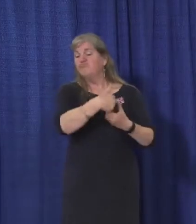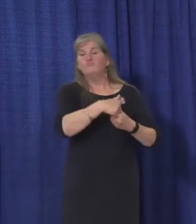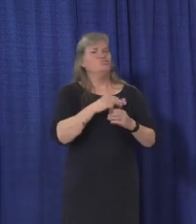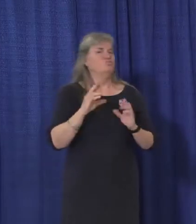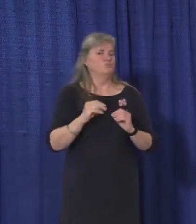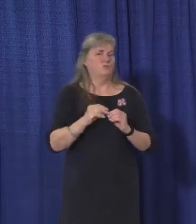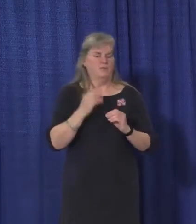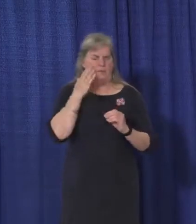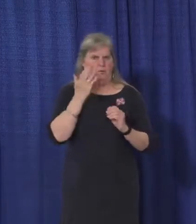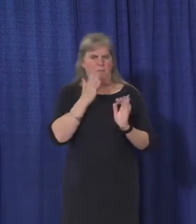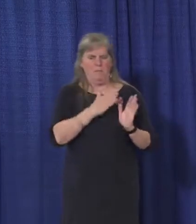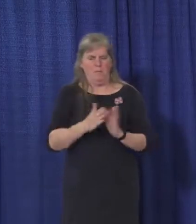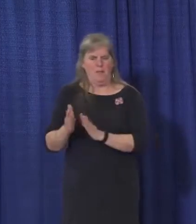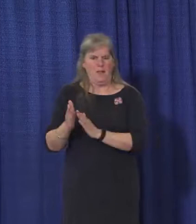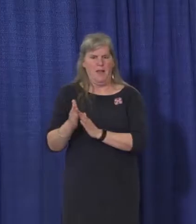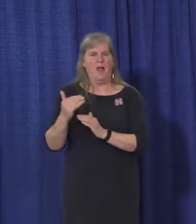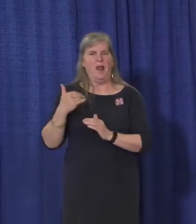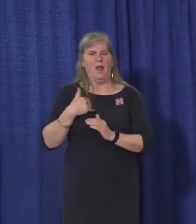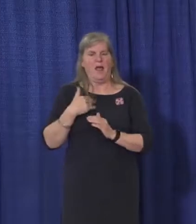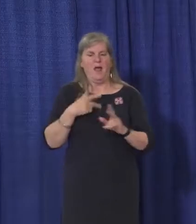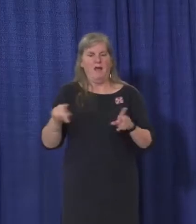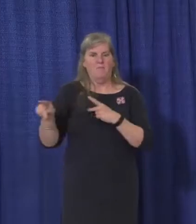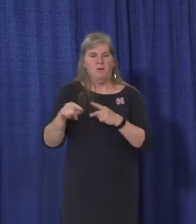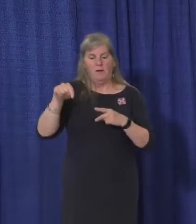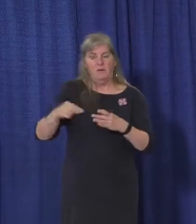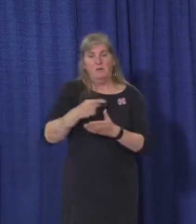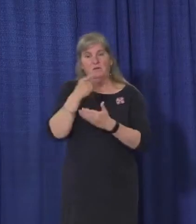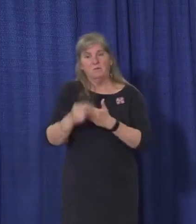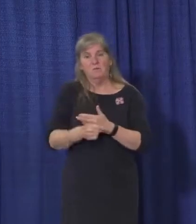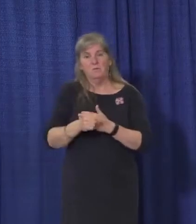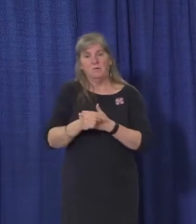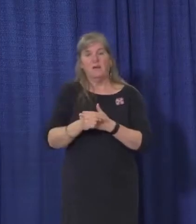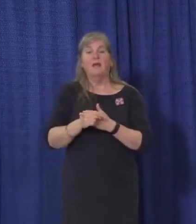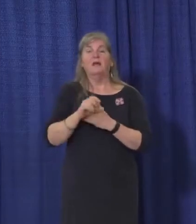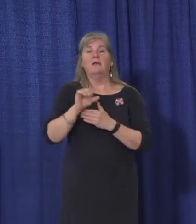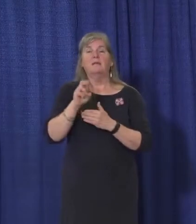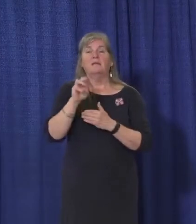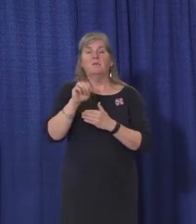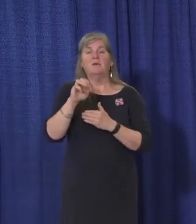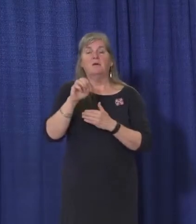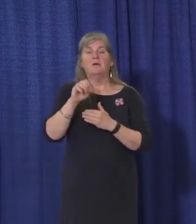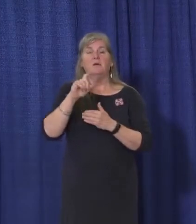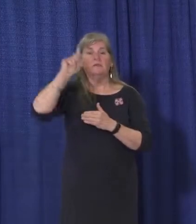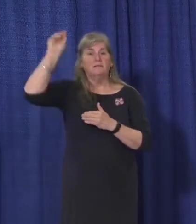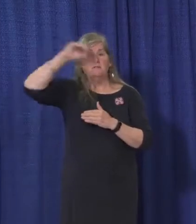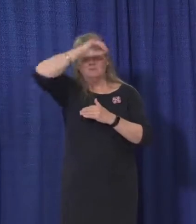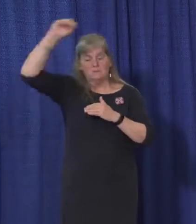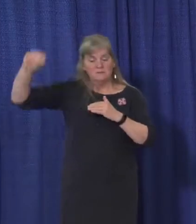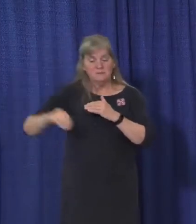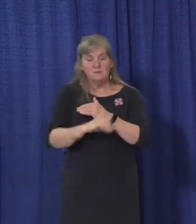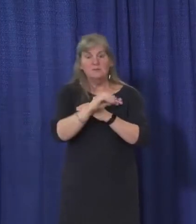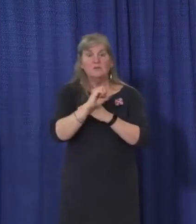This is not the time to introduce people into your bubble. Don't invite those you don't